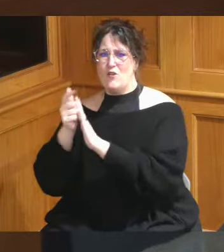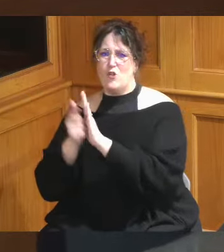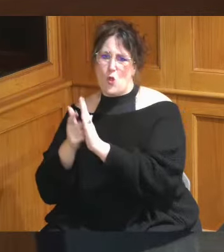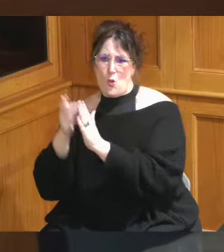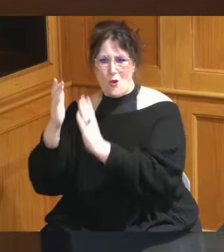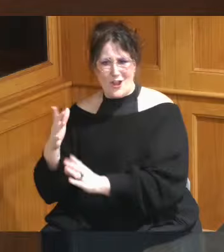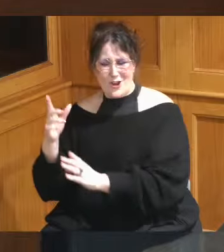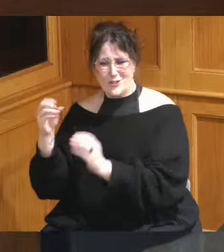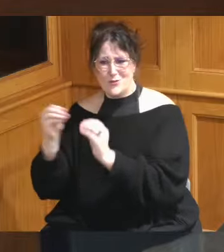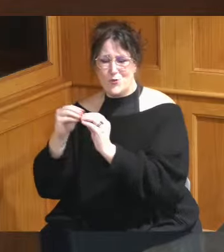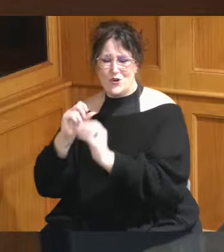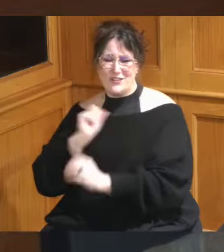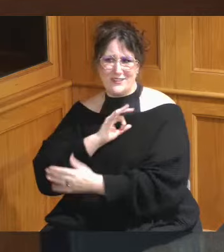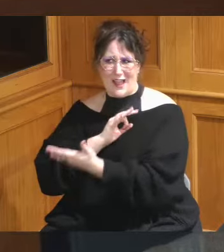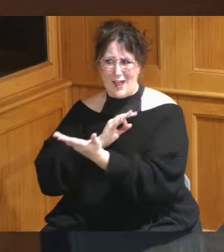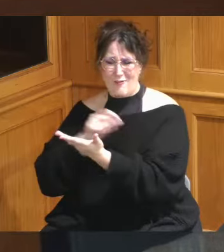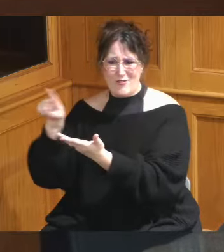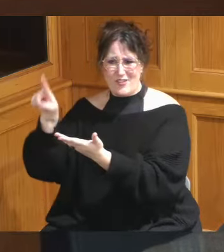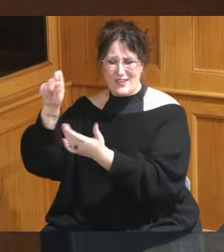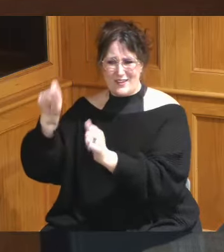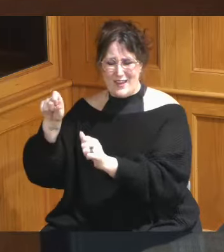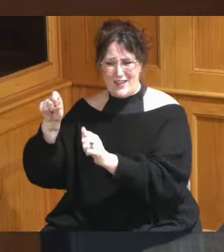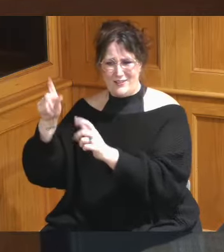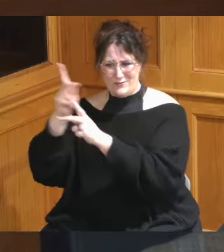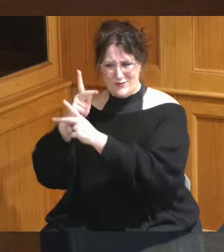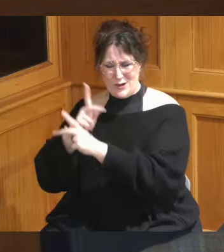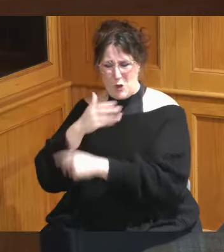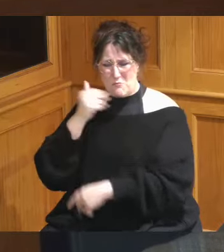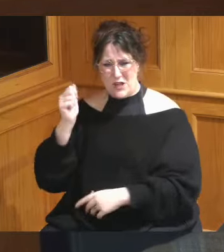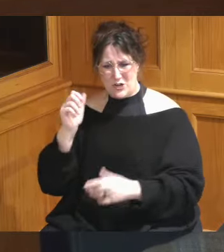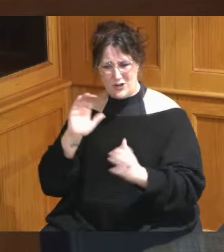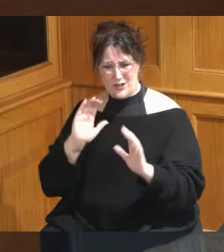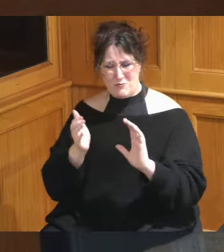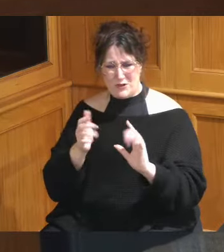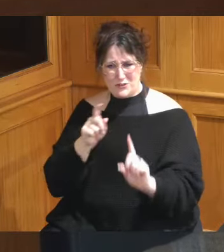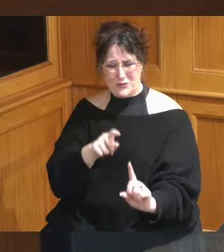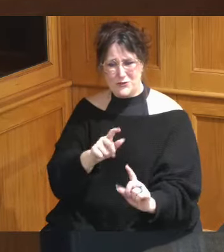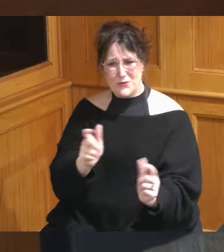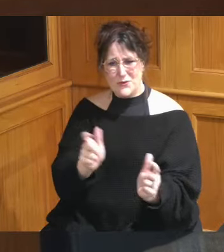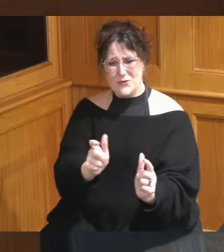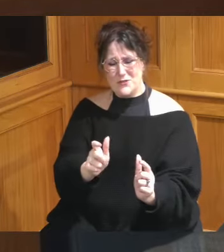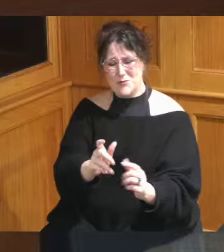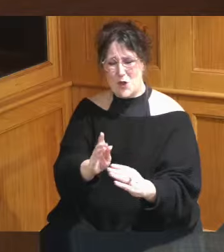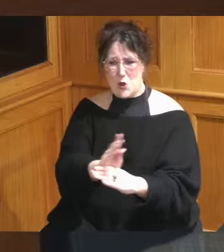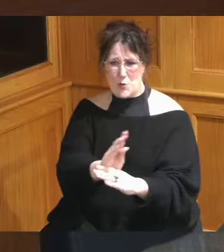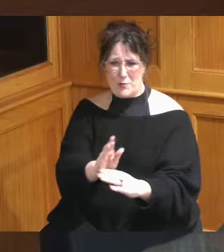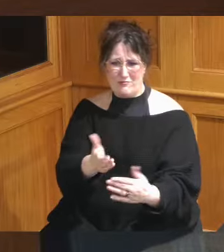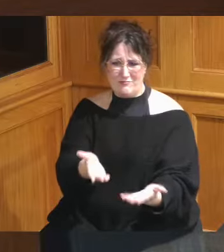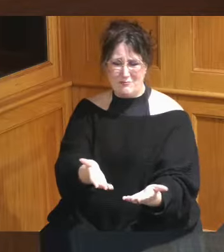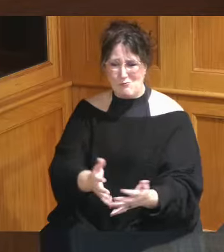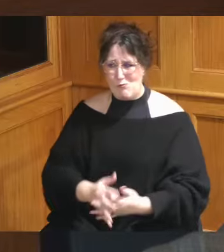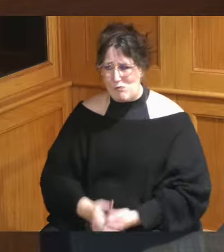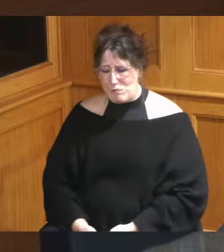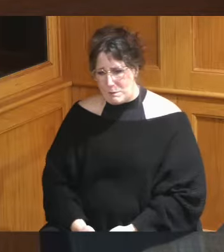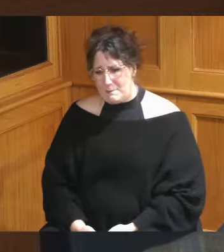know they have more staff to kind of navigate it versus some of the smaller folks. So, okay, those